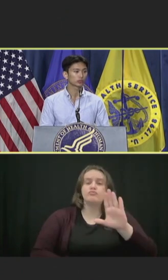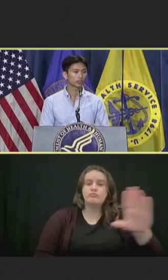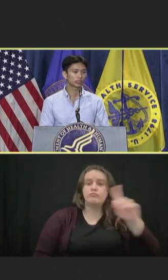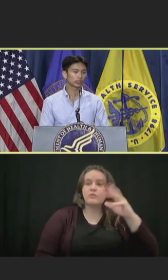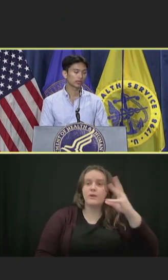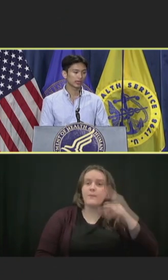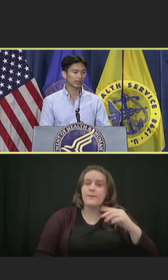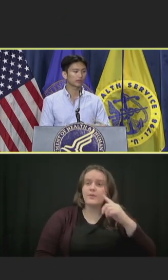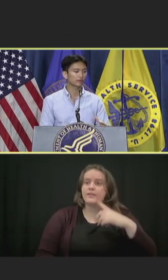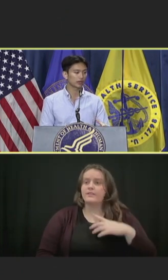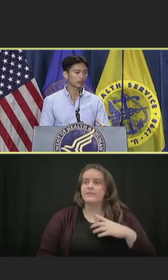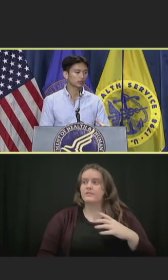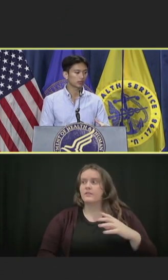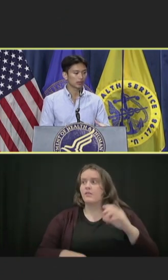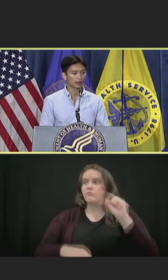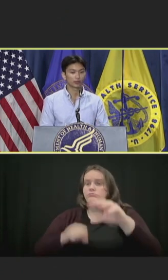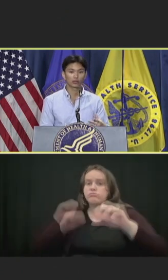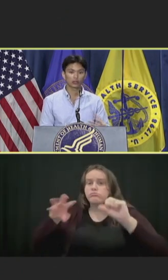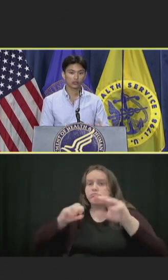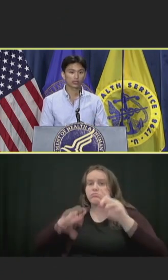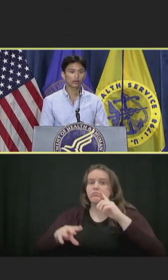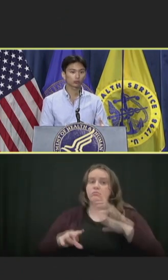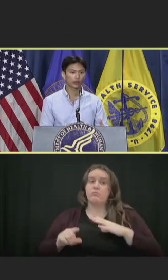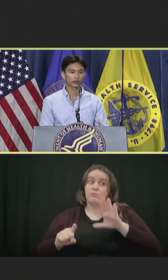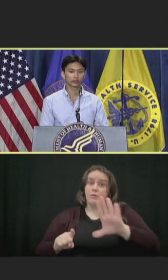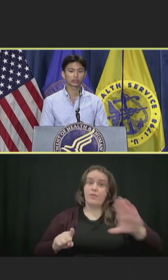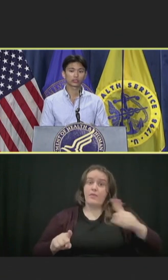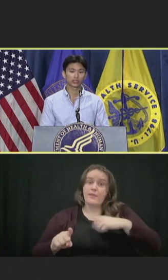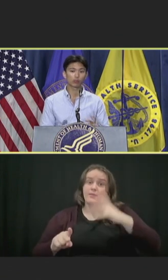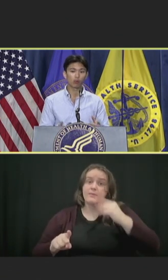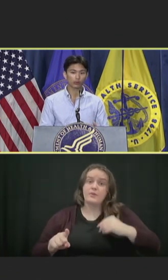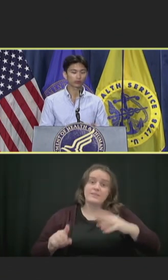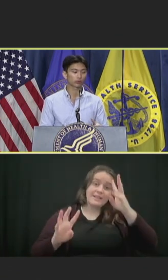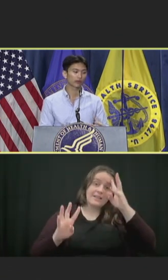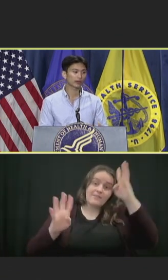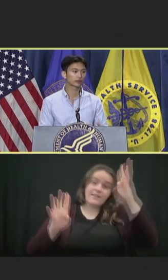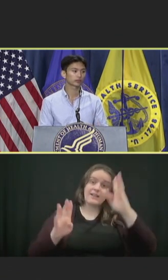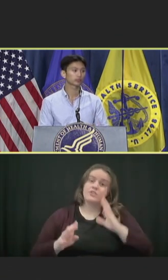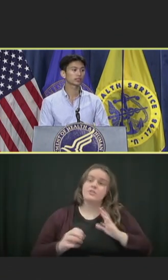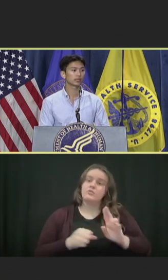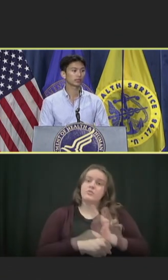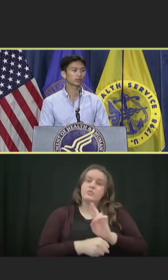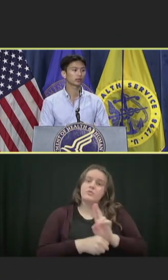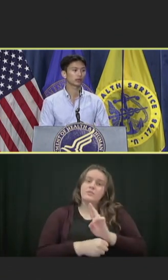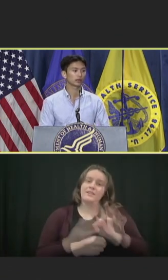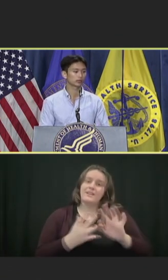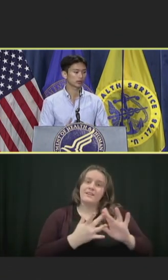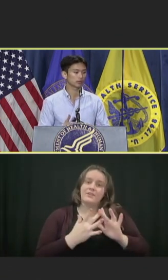really innovate their electronic health records to support their providers in,